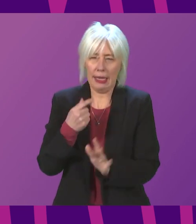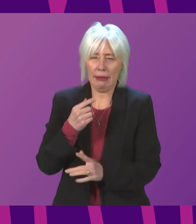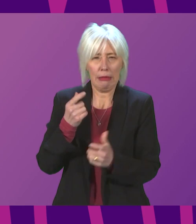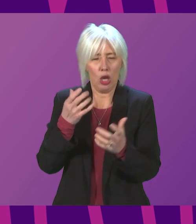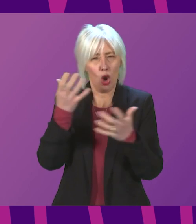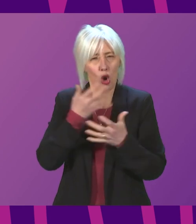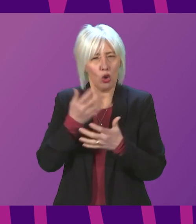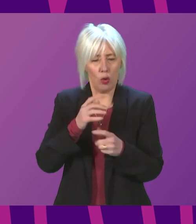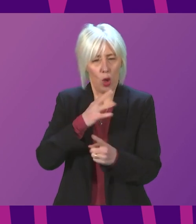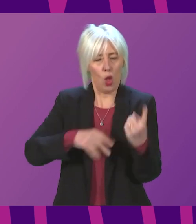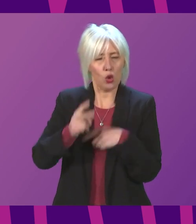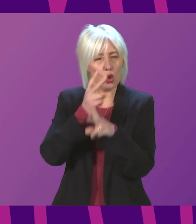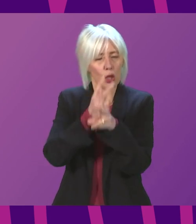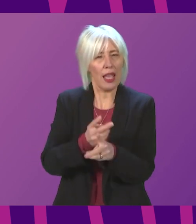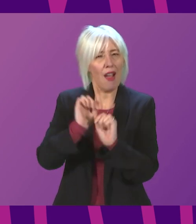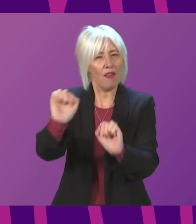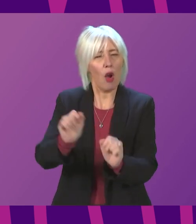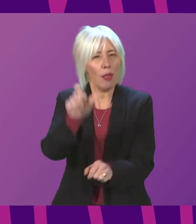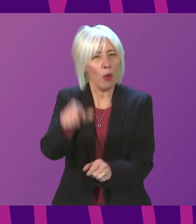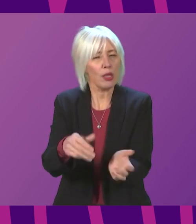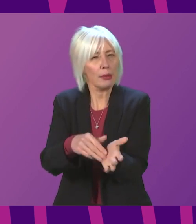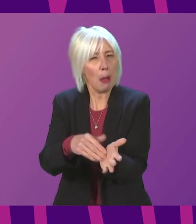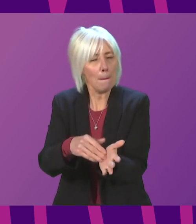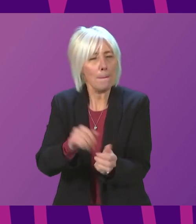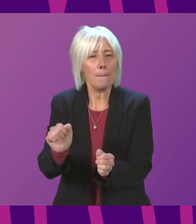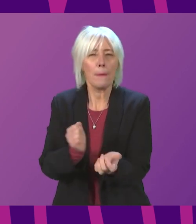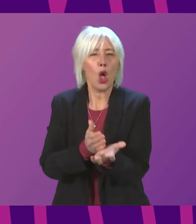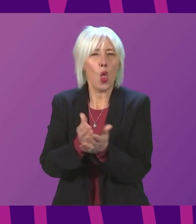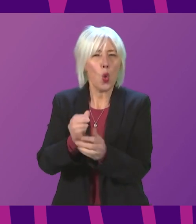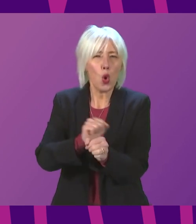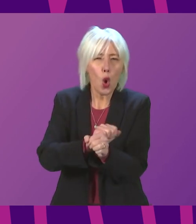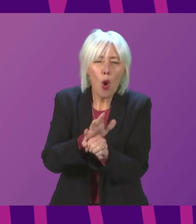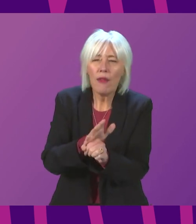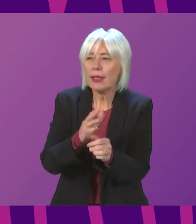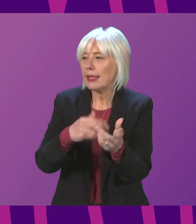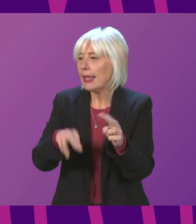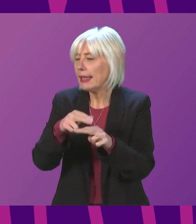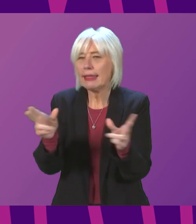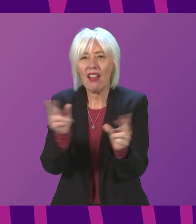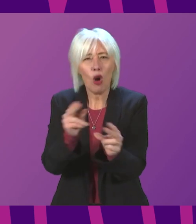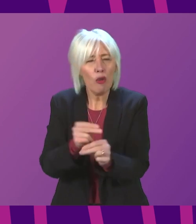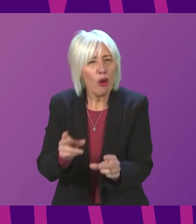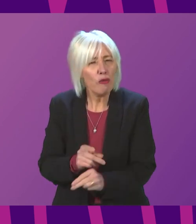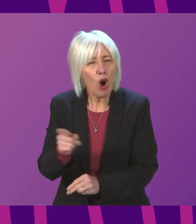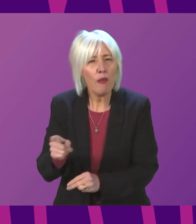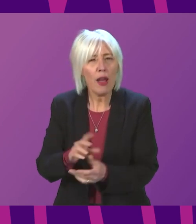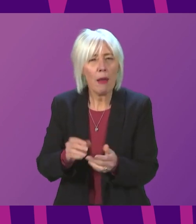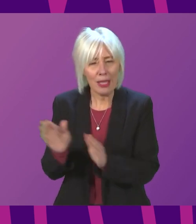his mother receives. Due to Covid and staff absences, services have been cut so that time